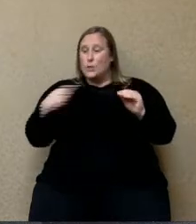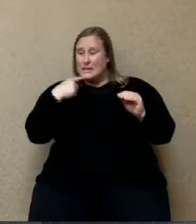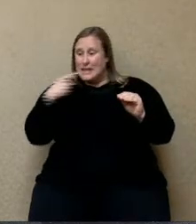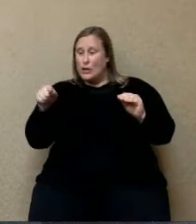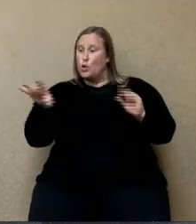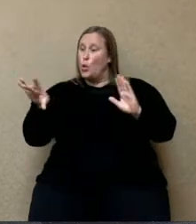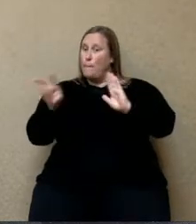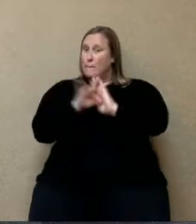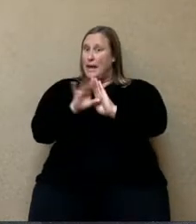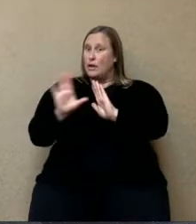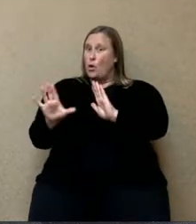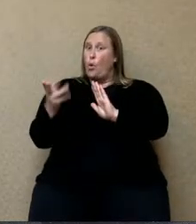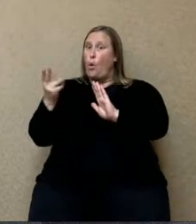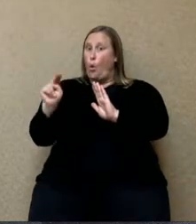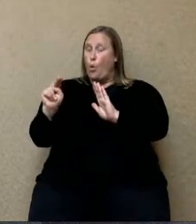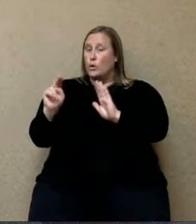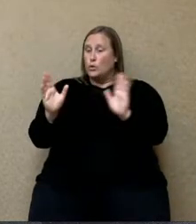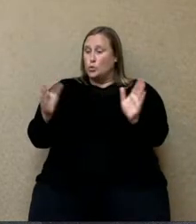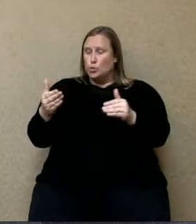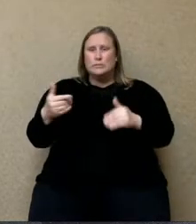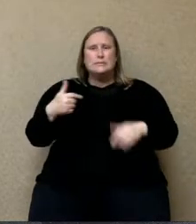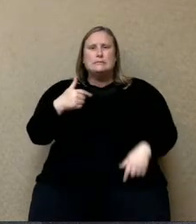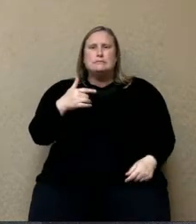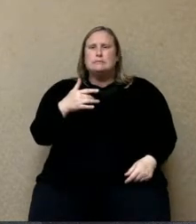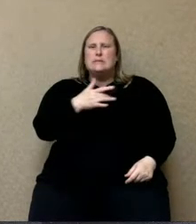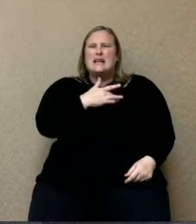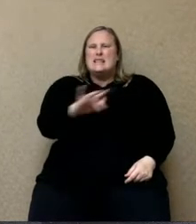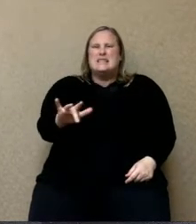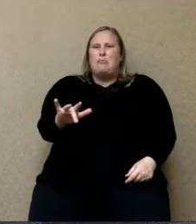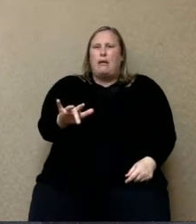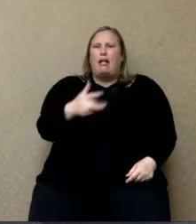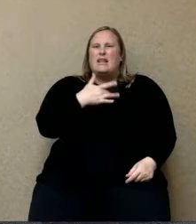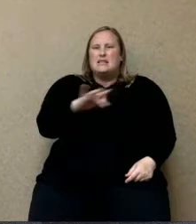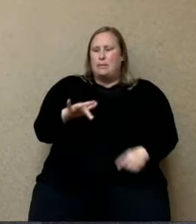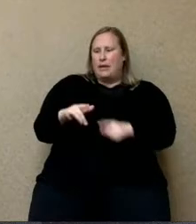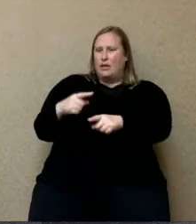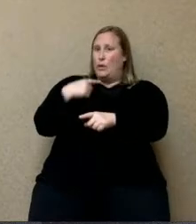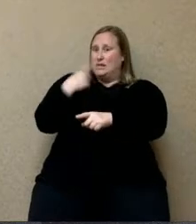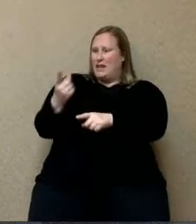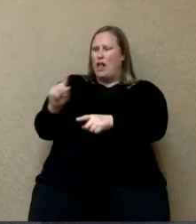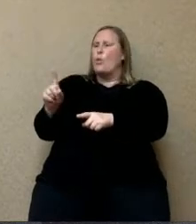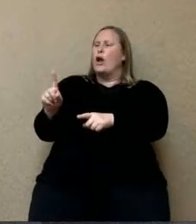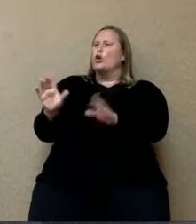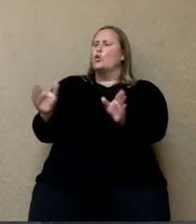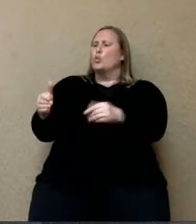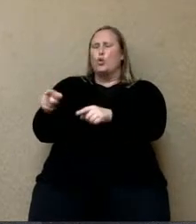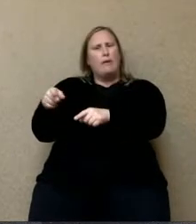Another thing that wasn't typically done at Neumann. It was kind of like, here's your room, we're moving you here.